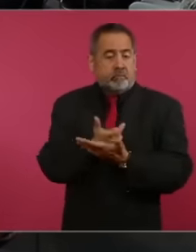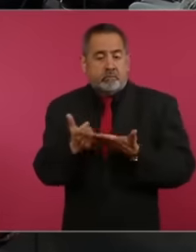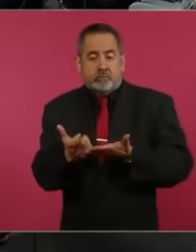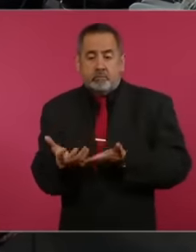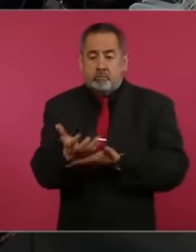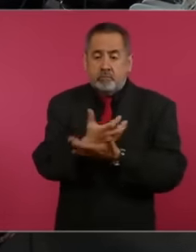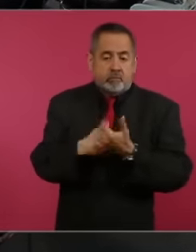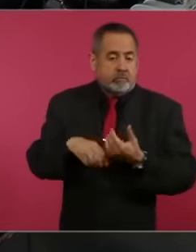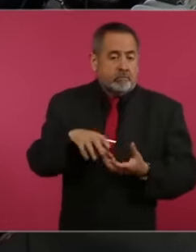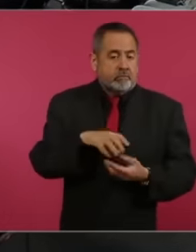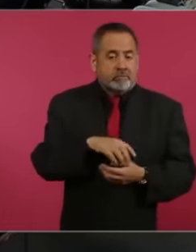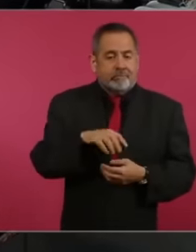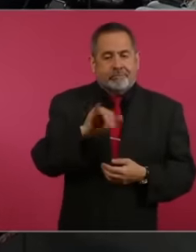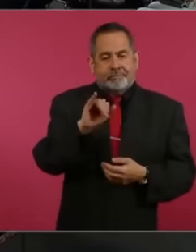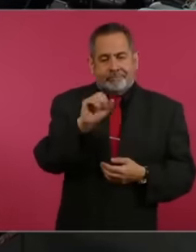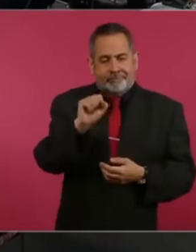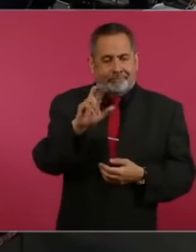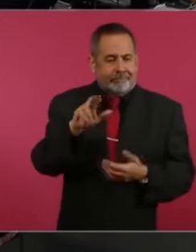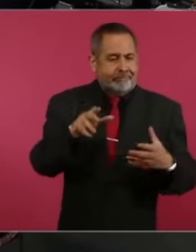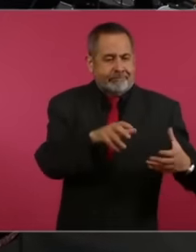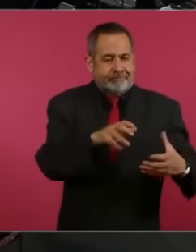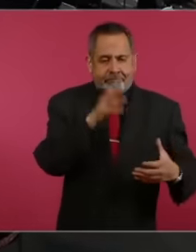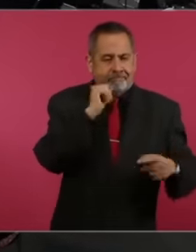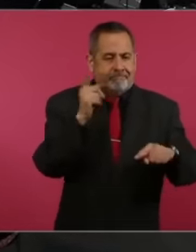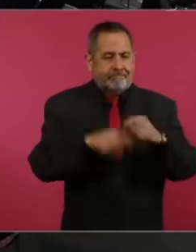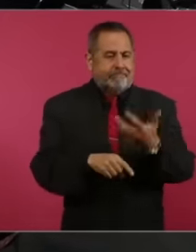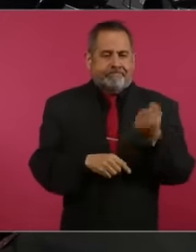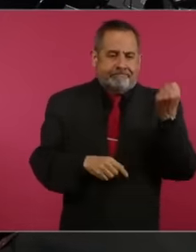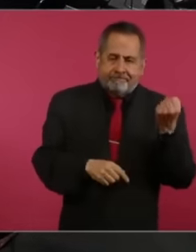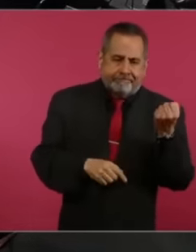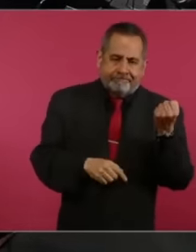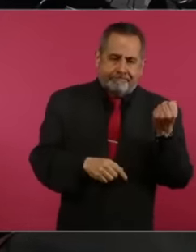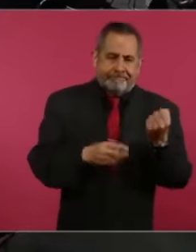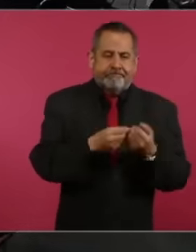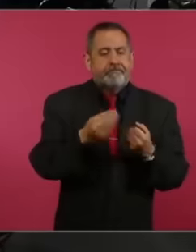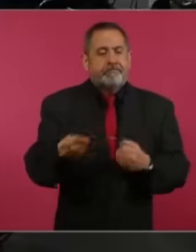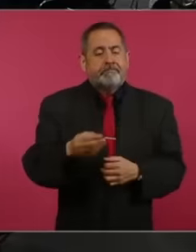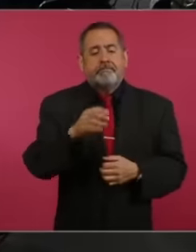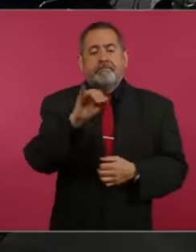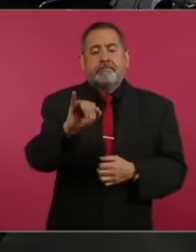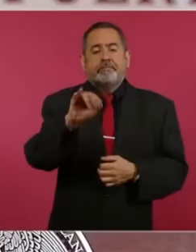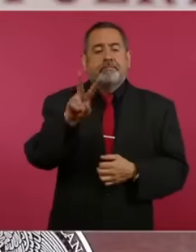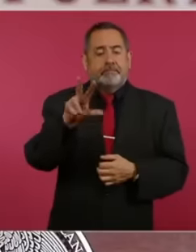it is They cannot keep the worker's withholding if it is the value added tax, which is